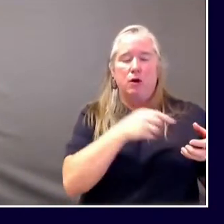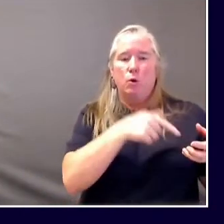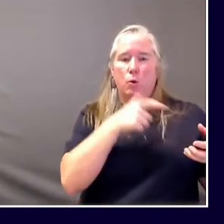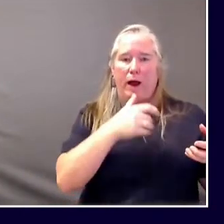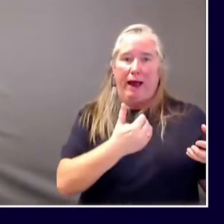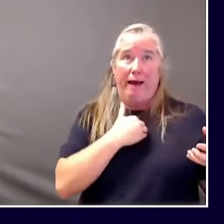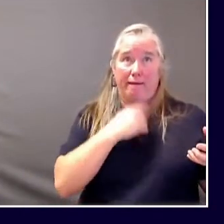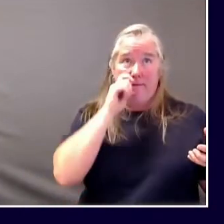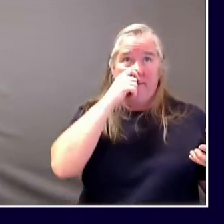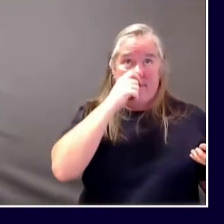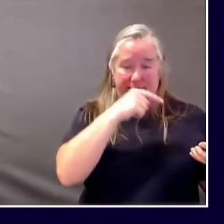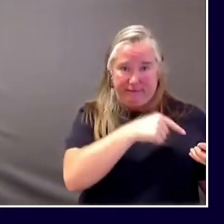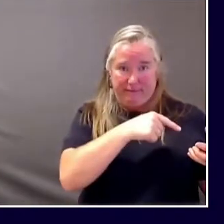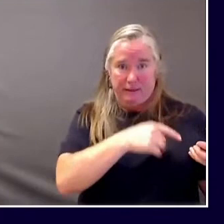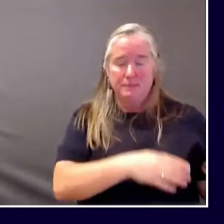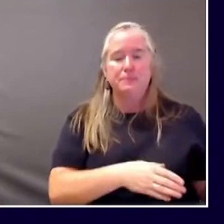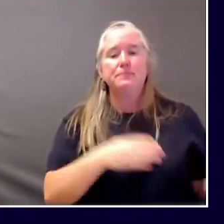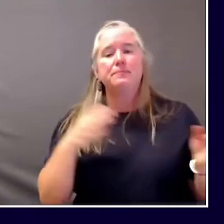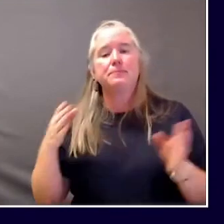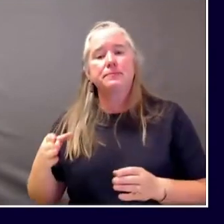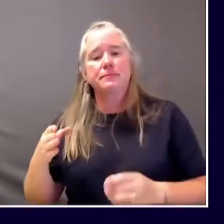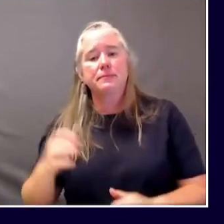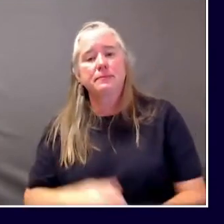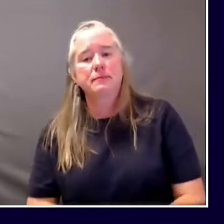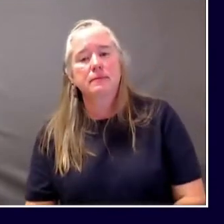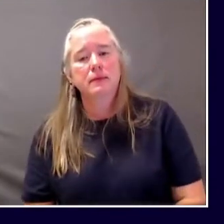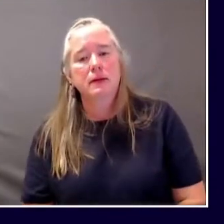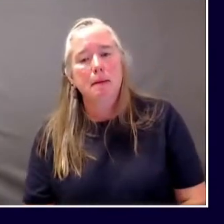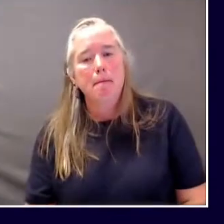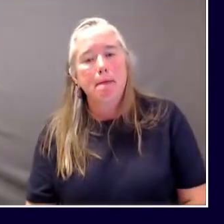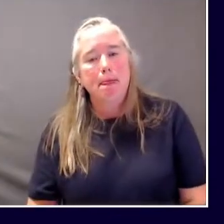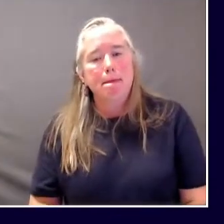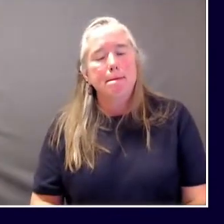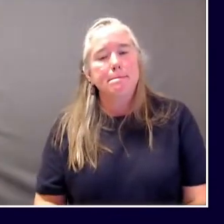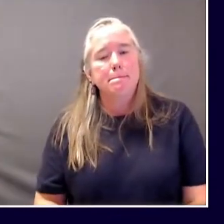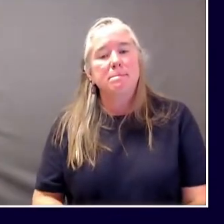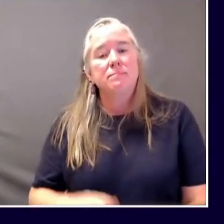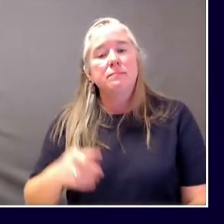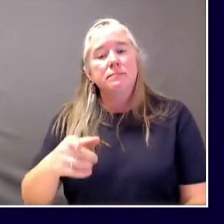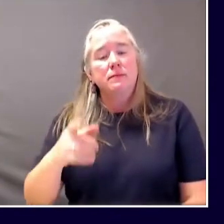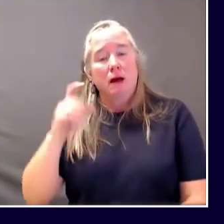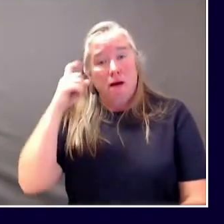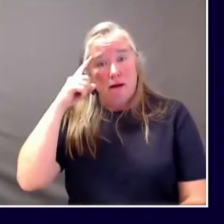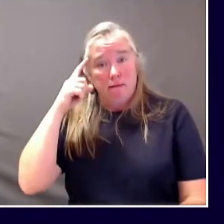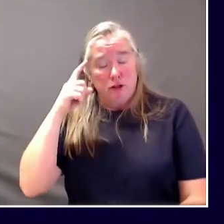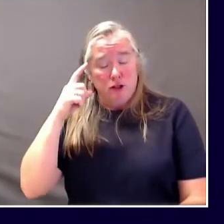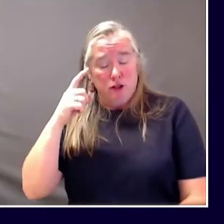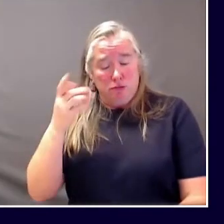thing you mentioned earlier